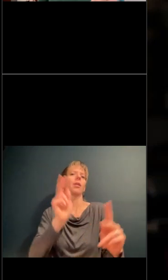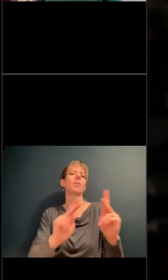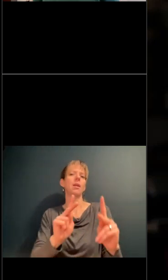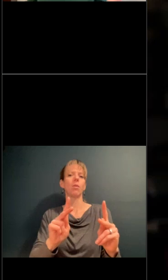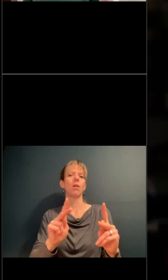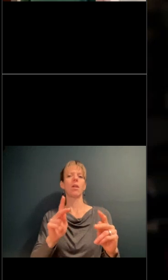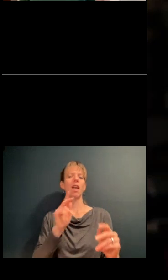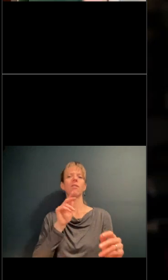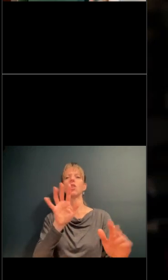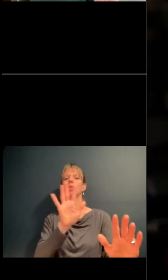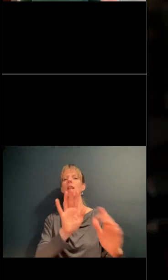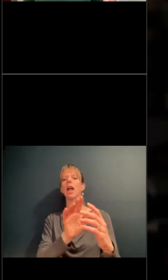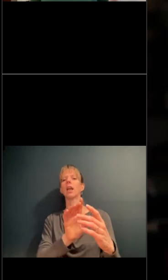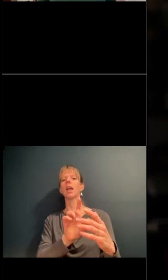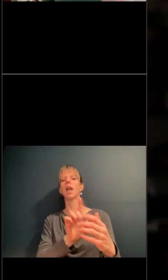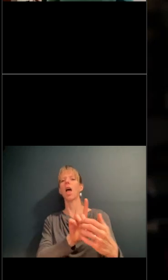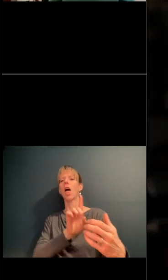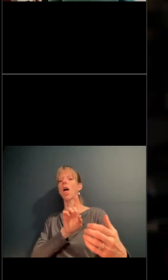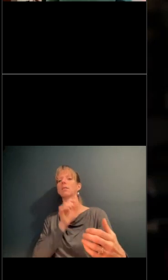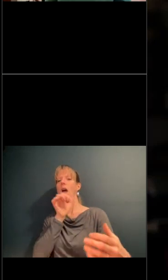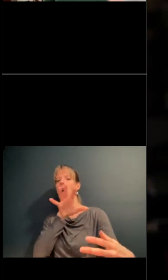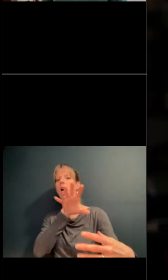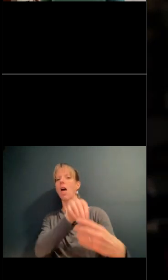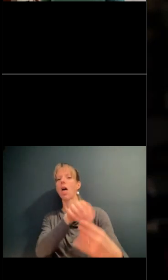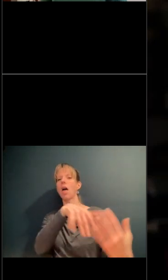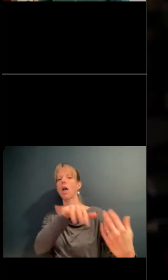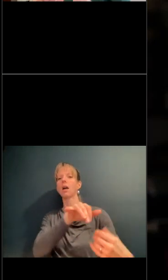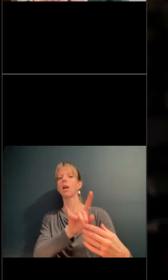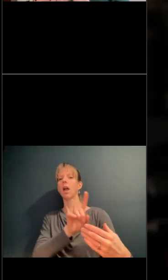How do we get people to stumble into interactions and relationships that